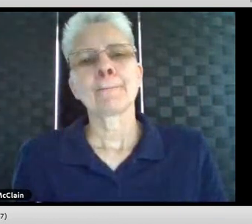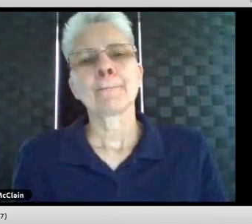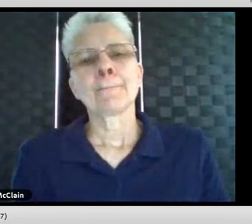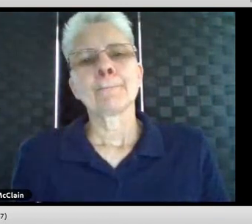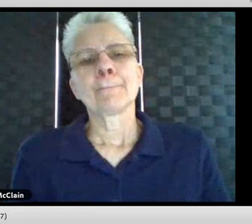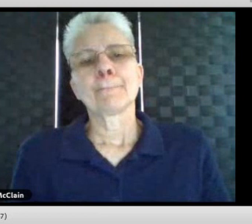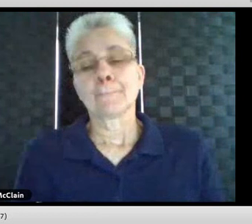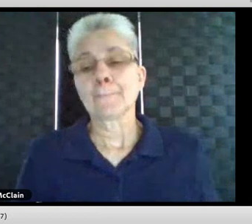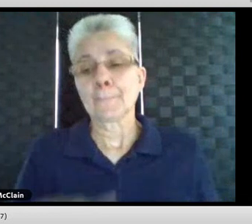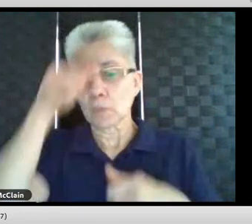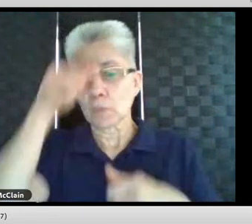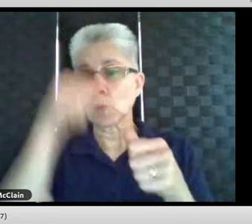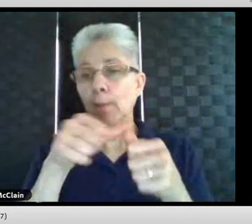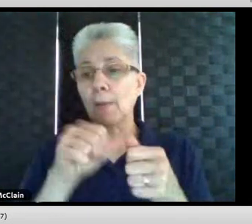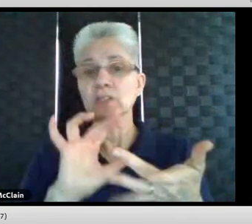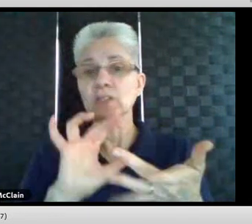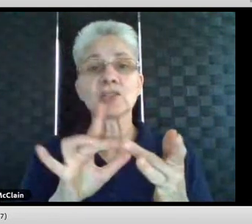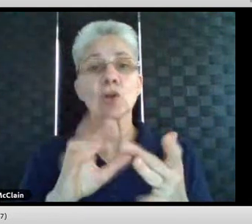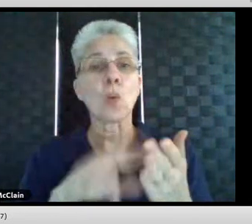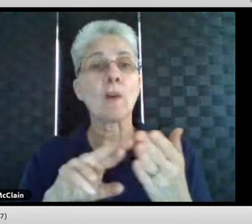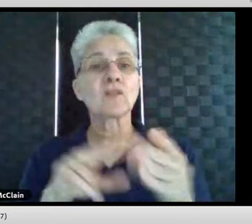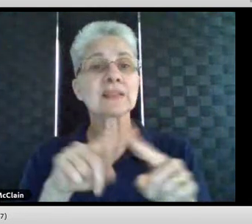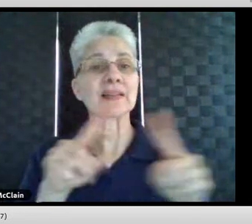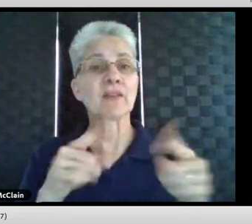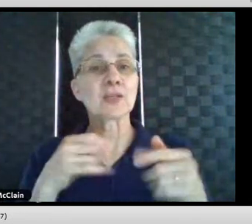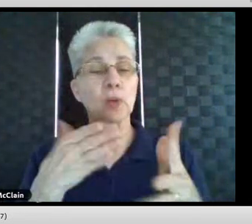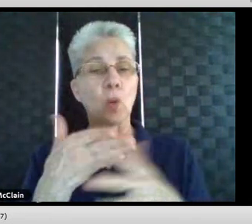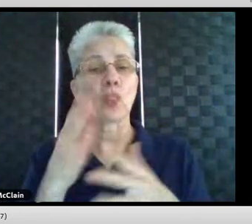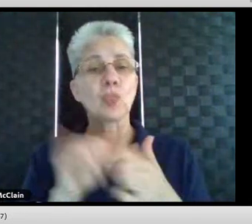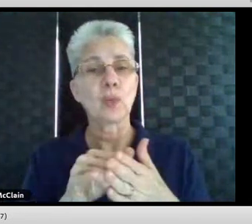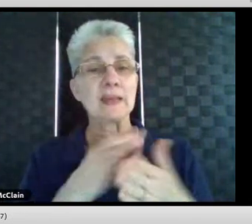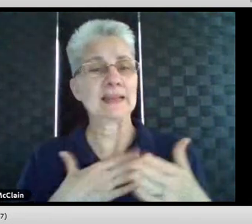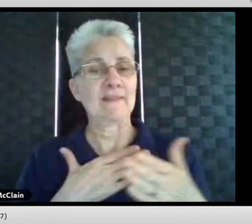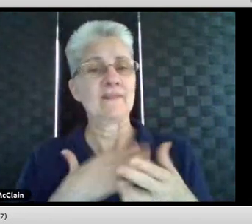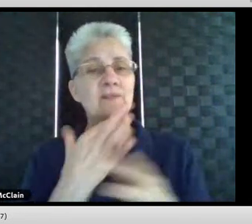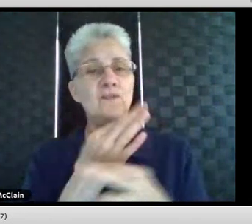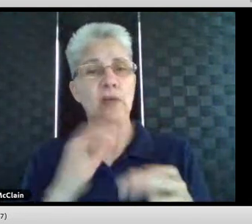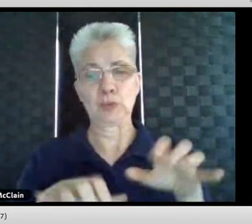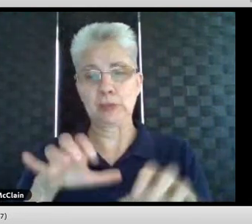Okay, so is digital reference different? And as we go through this, please feel free to type.